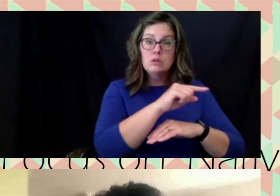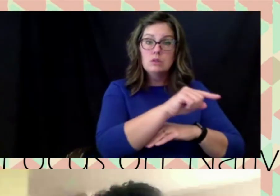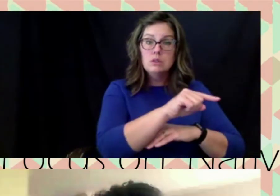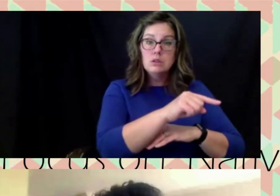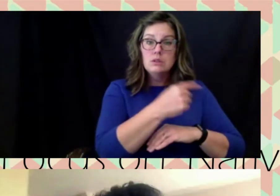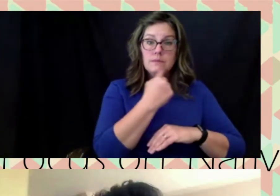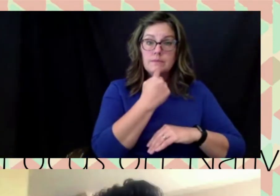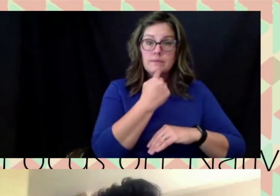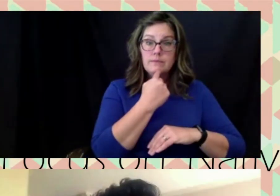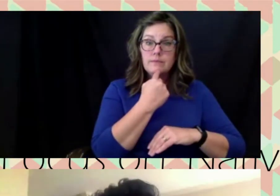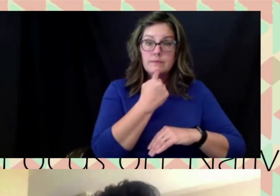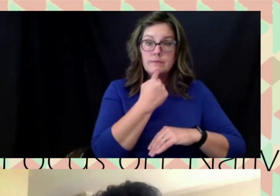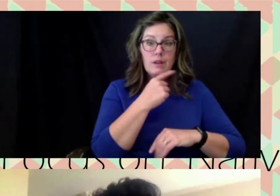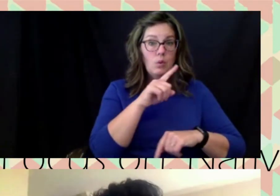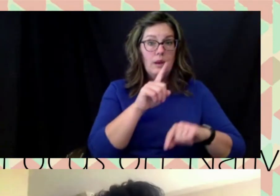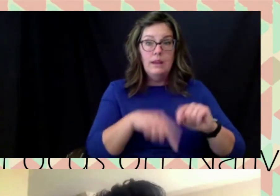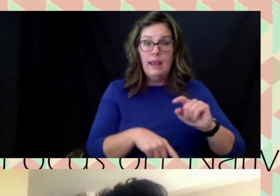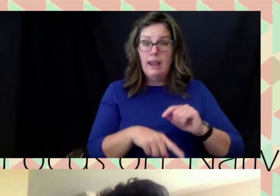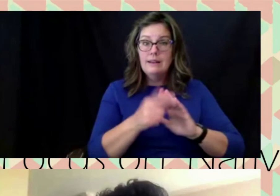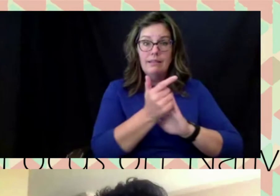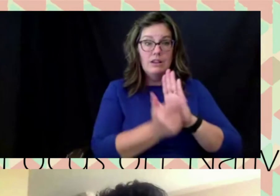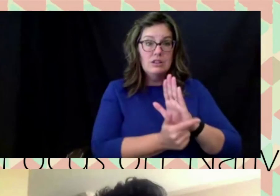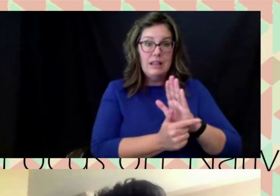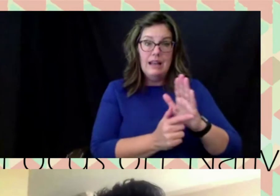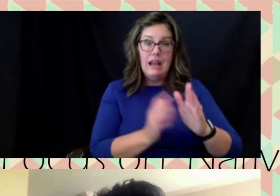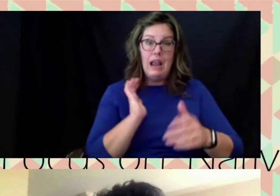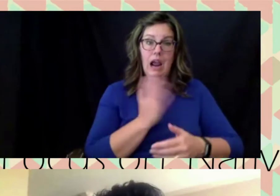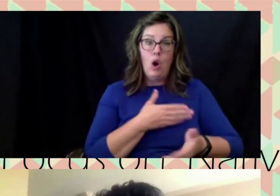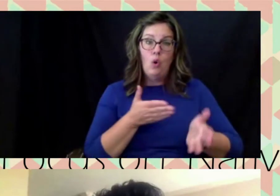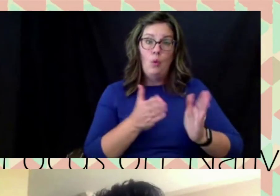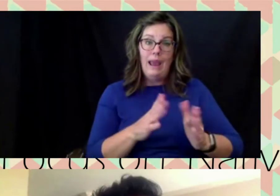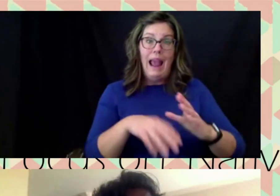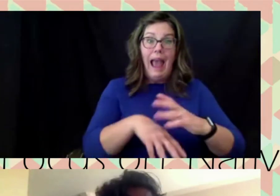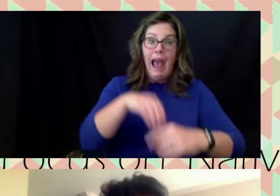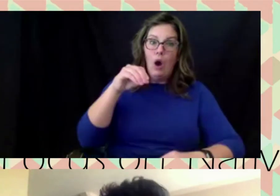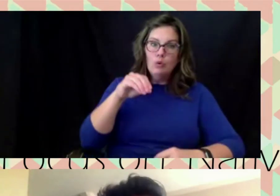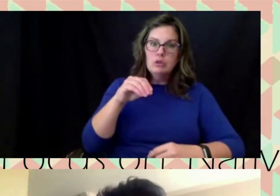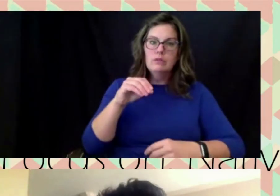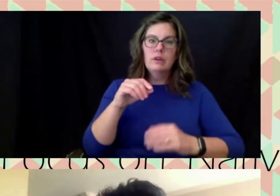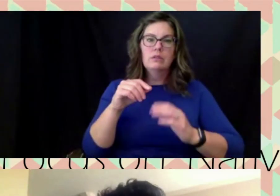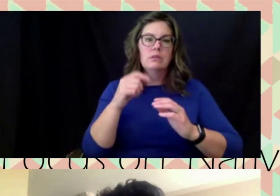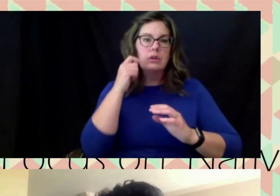be able to legislate our way out of racism and i believe it's the same thing with this very issue